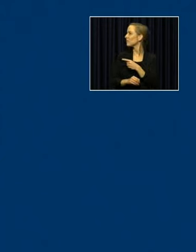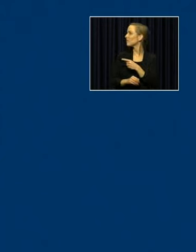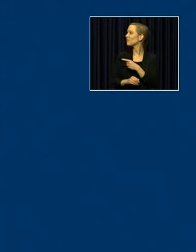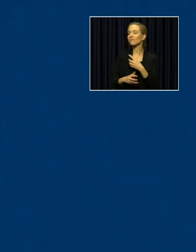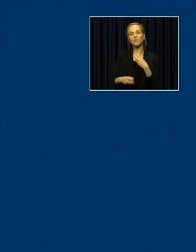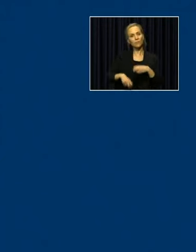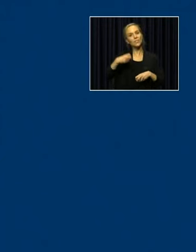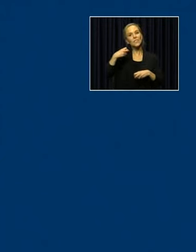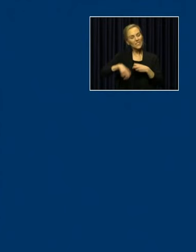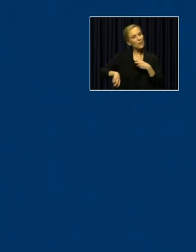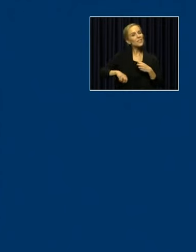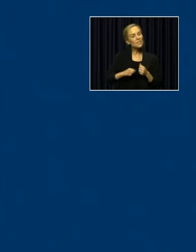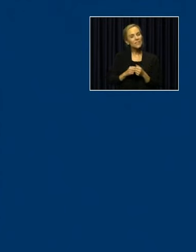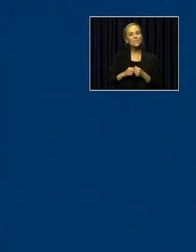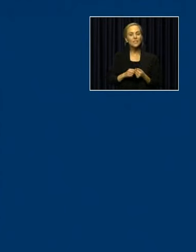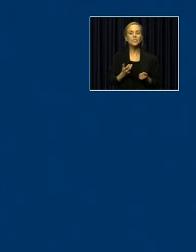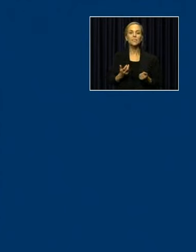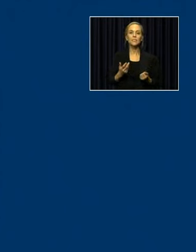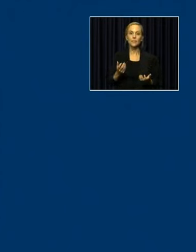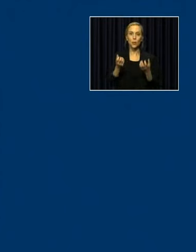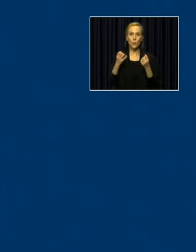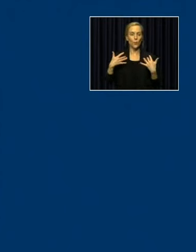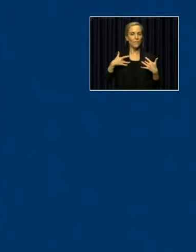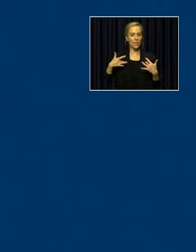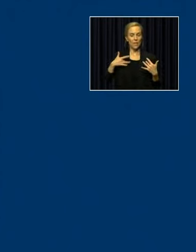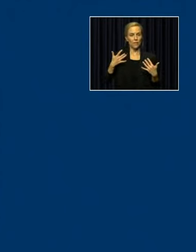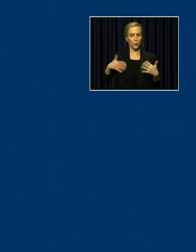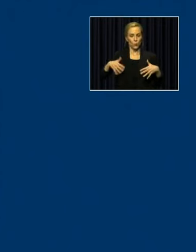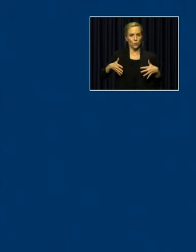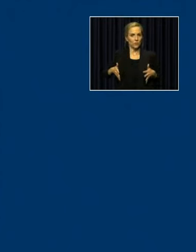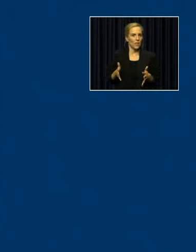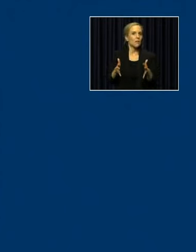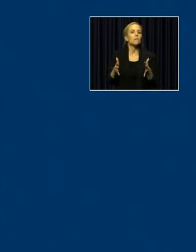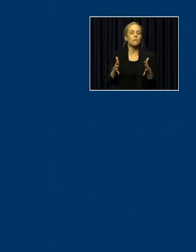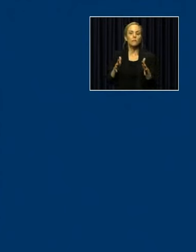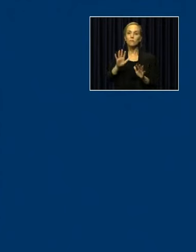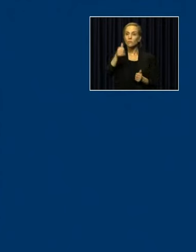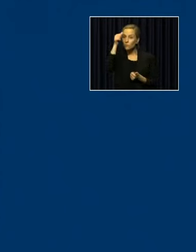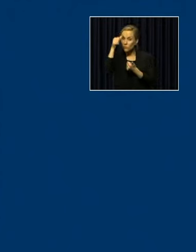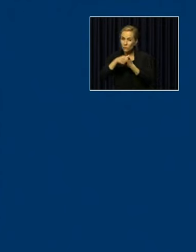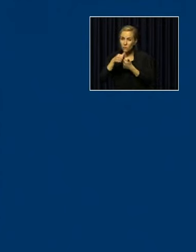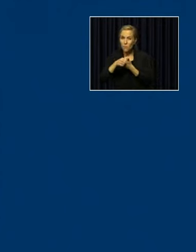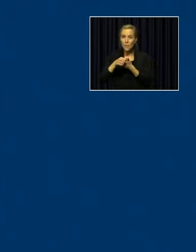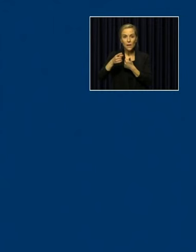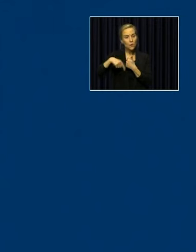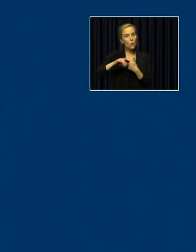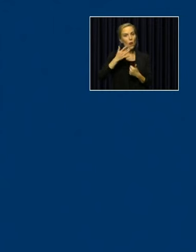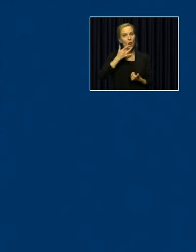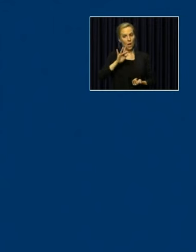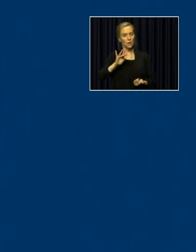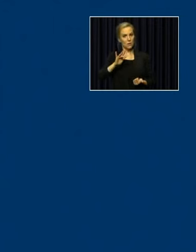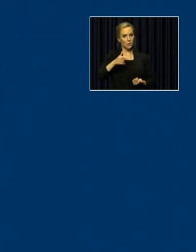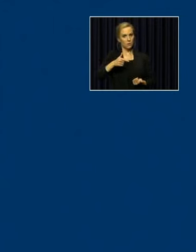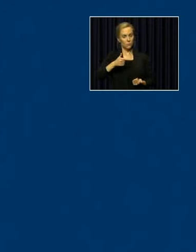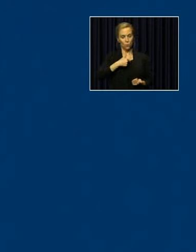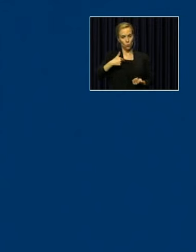THAT I WOULD BE BUT THEY ARE SO RESILIENT. THEY DON'T FEEL SORRY FOR THEMSELVES.